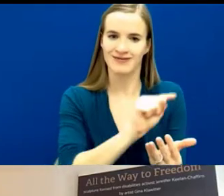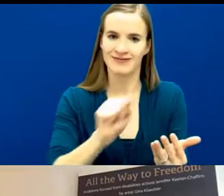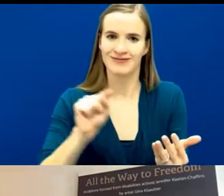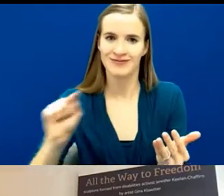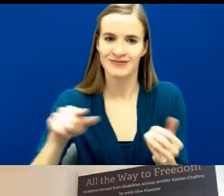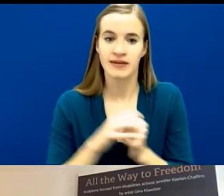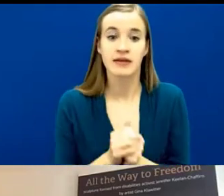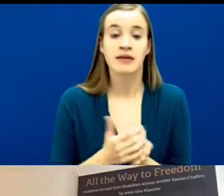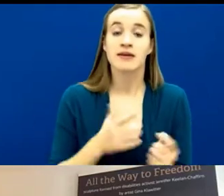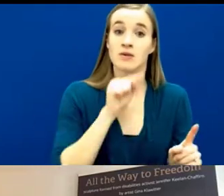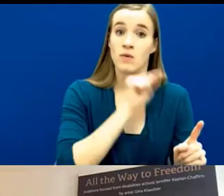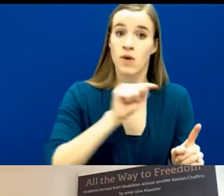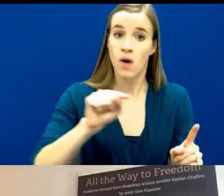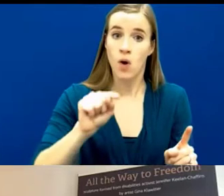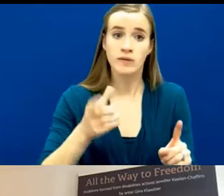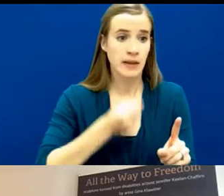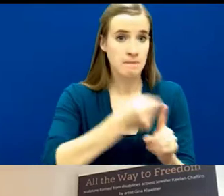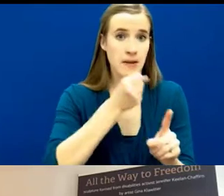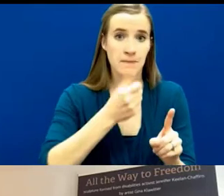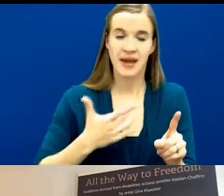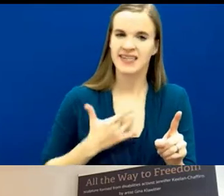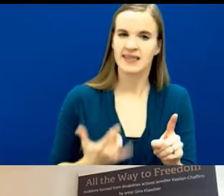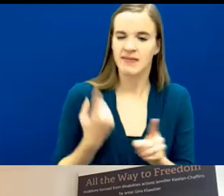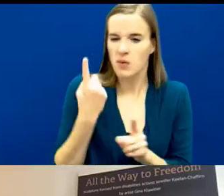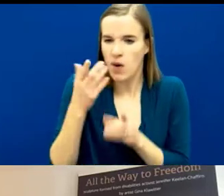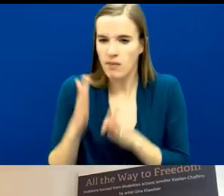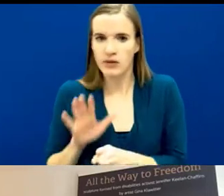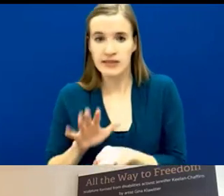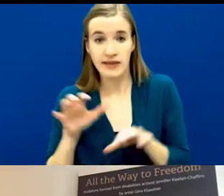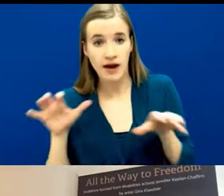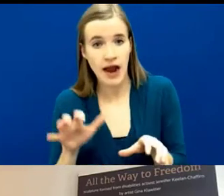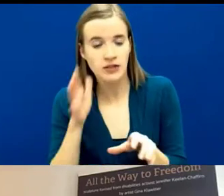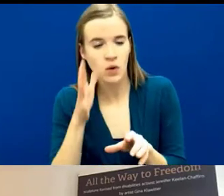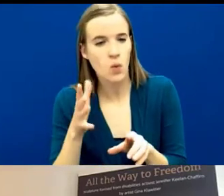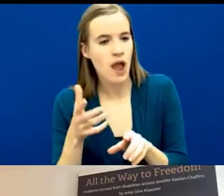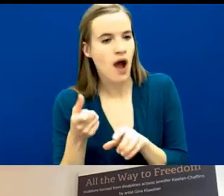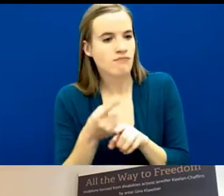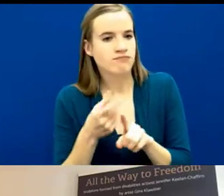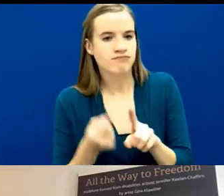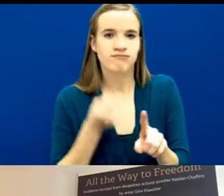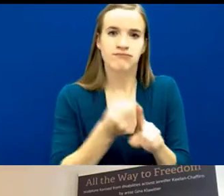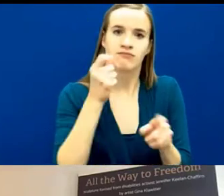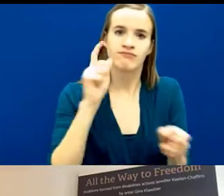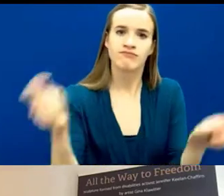person. And I was trying to think of a new topic for a book. And so I was